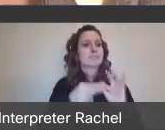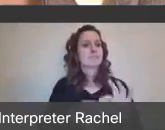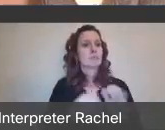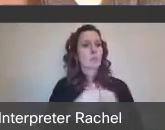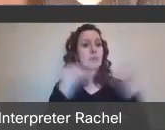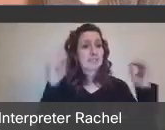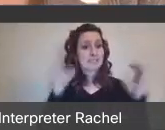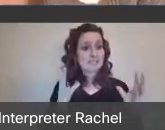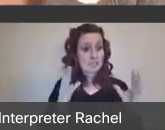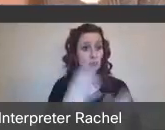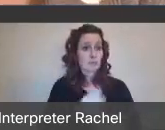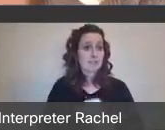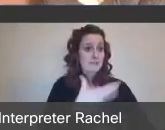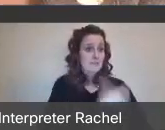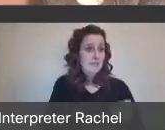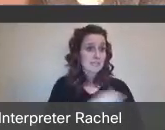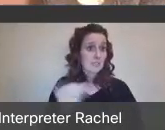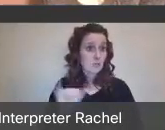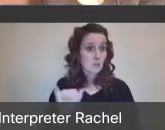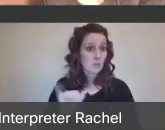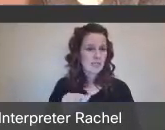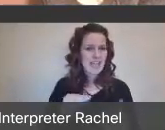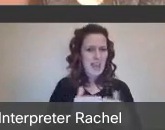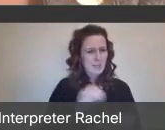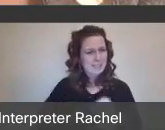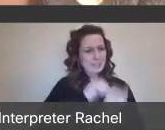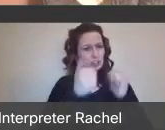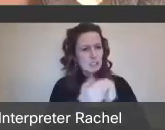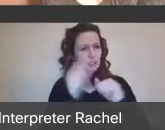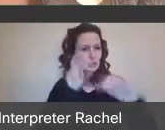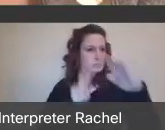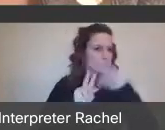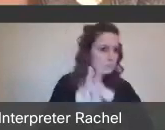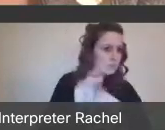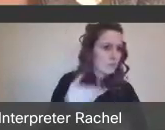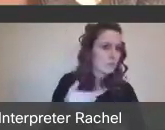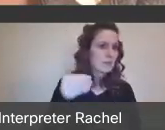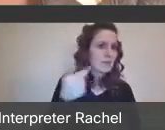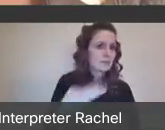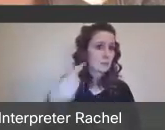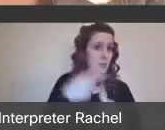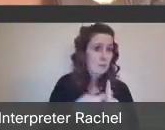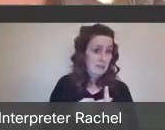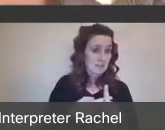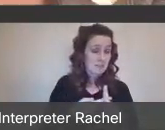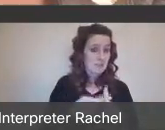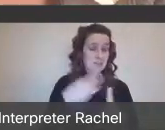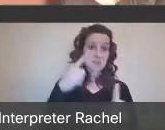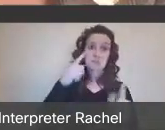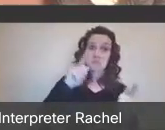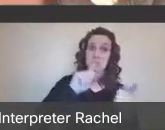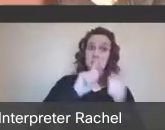getting the vaccine change your, change your outlook for the coming months? Does it change your outlook for the coming months in any way?